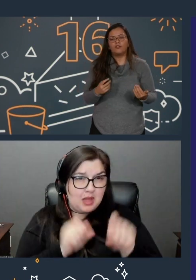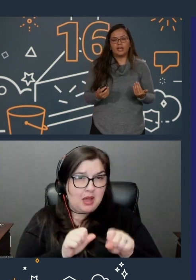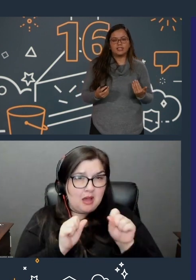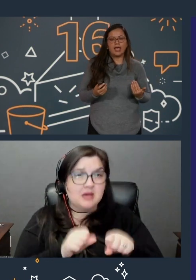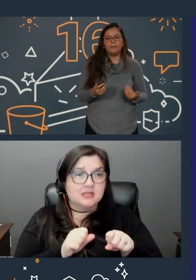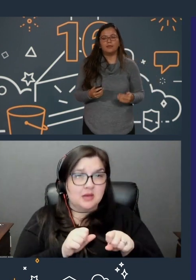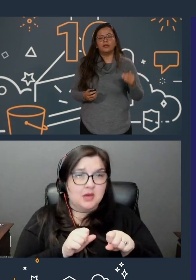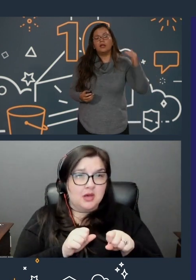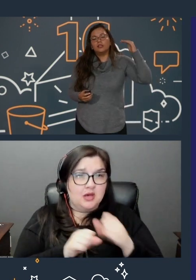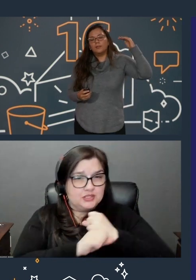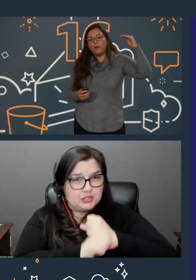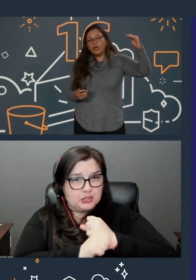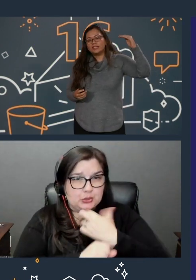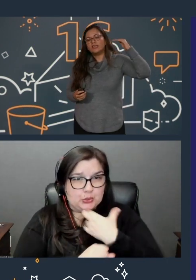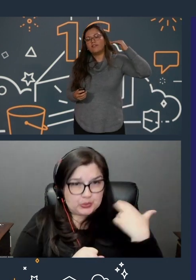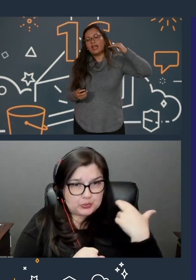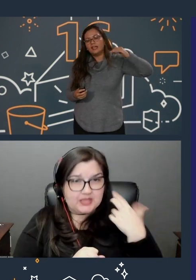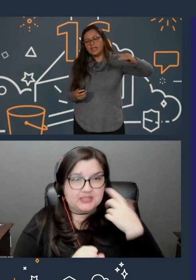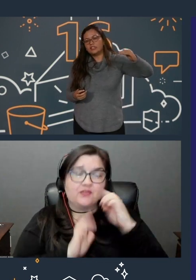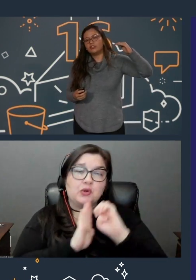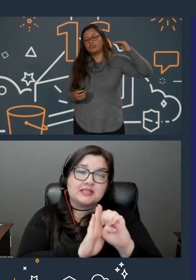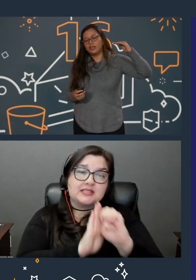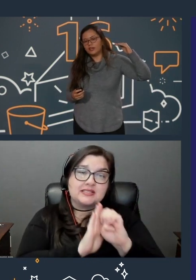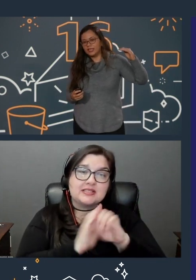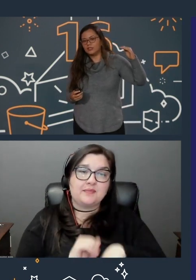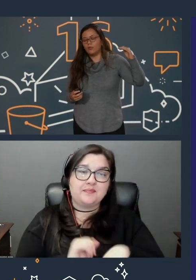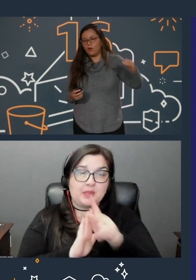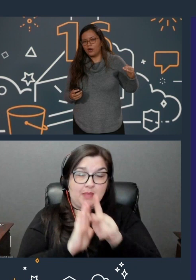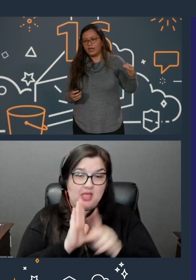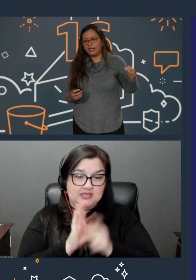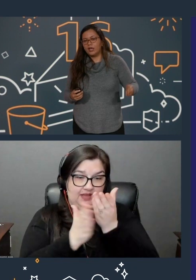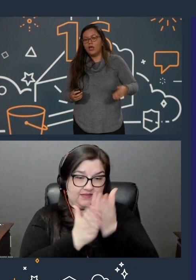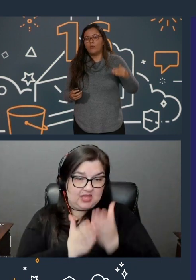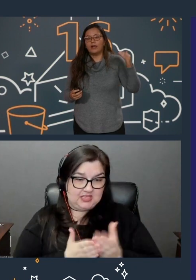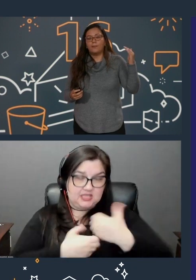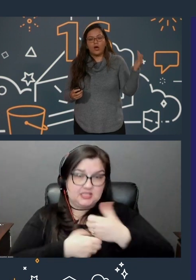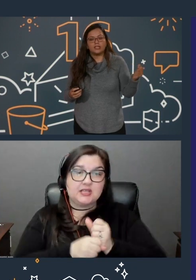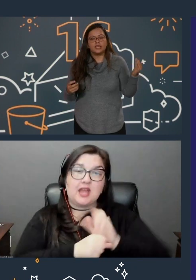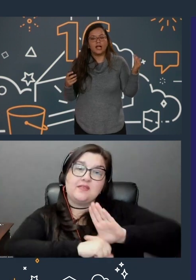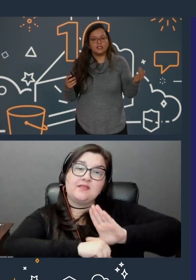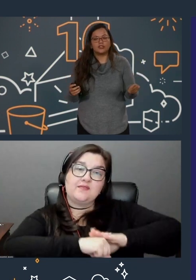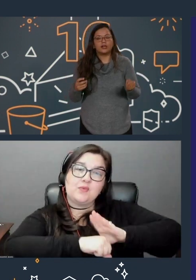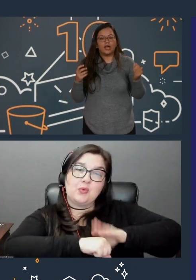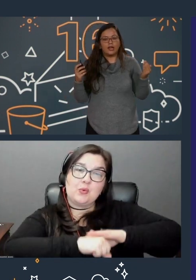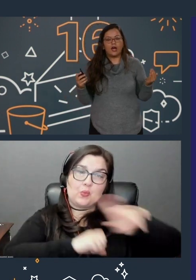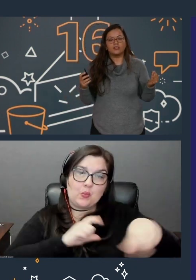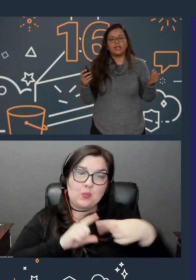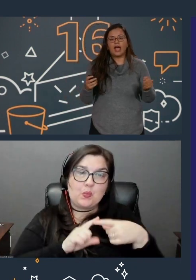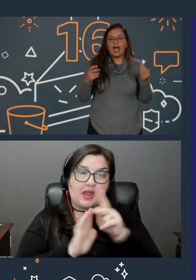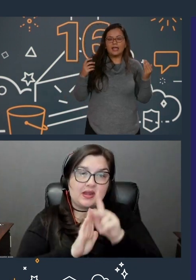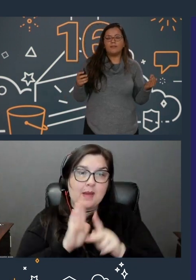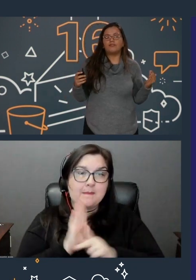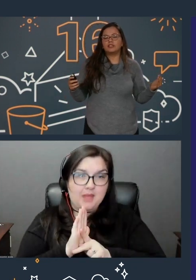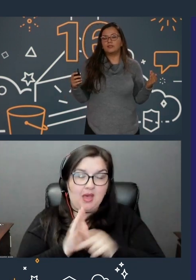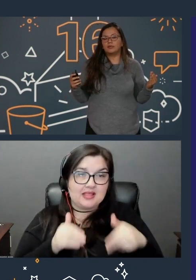For example, the policy validation generates a warning when a policy construct allows an IAM principle